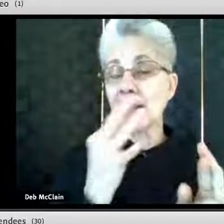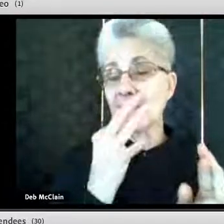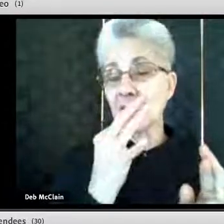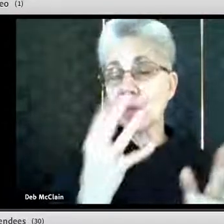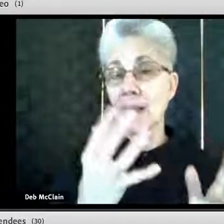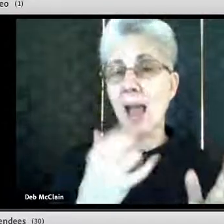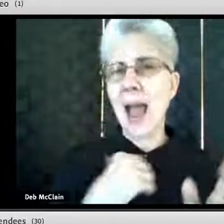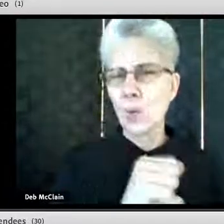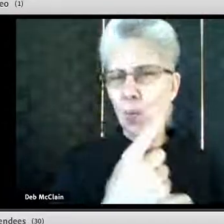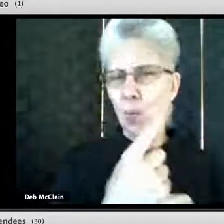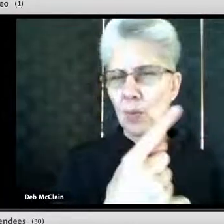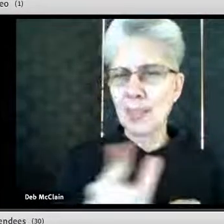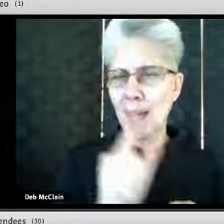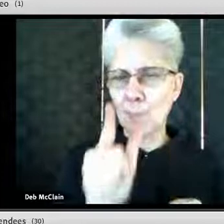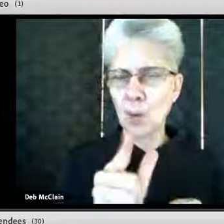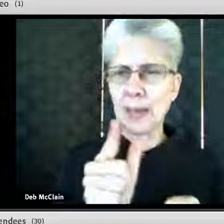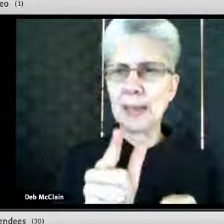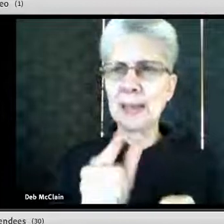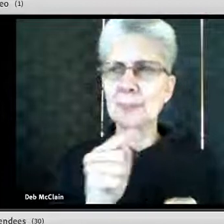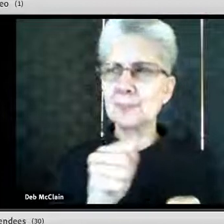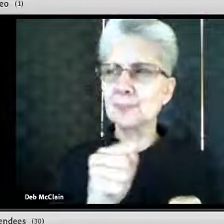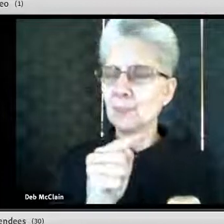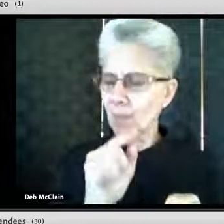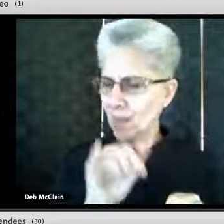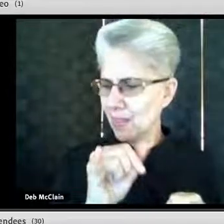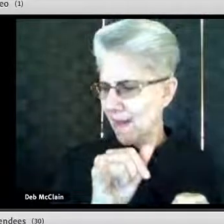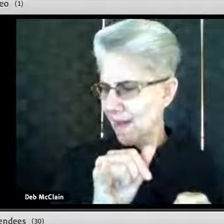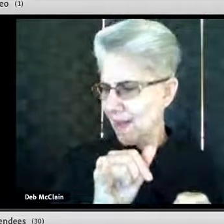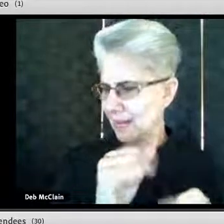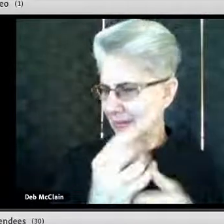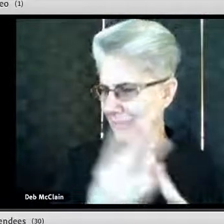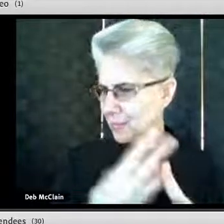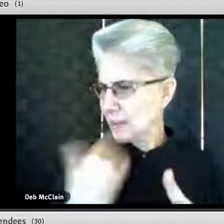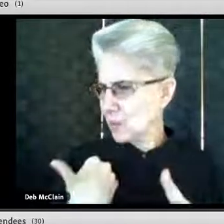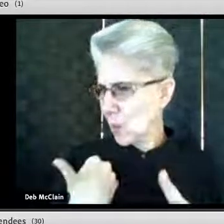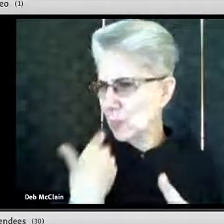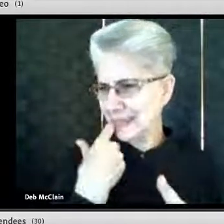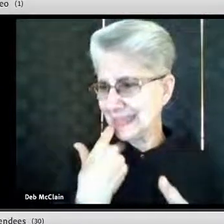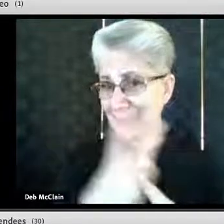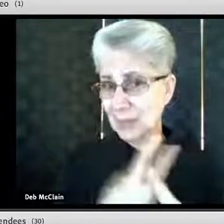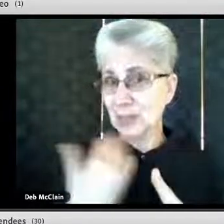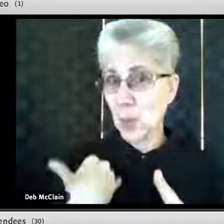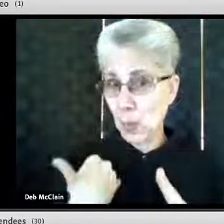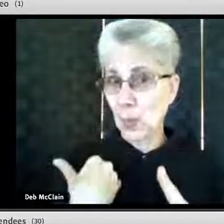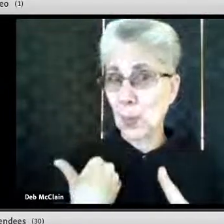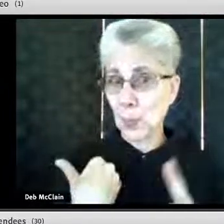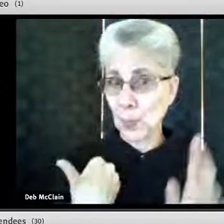I work with one library that 6 months ago, just 6 months ago